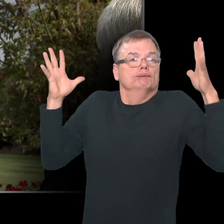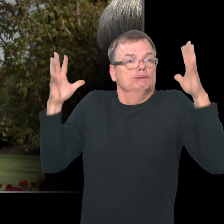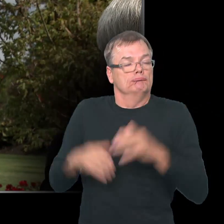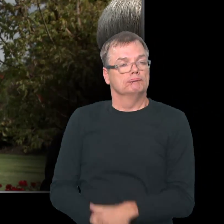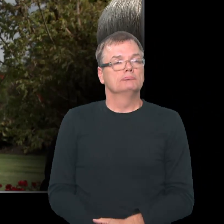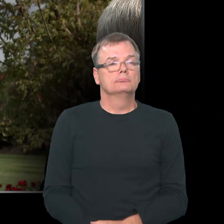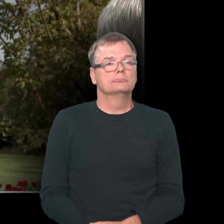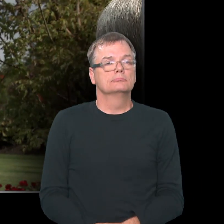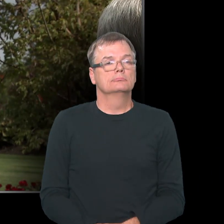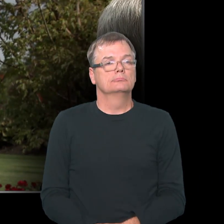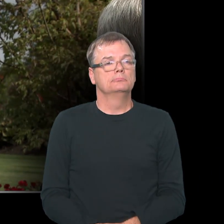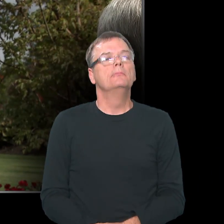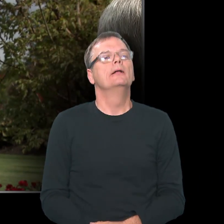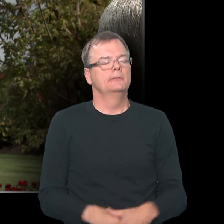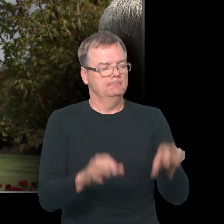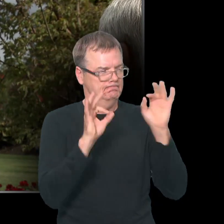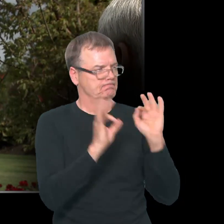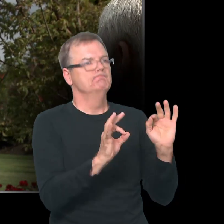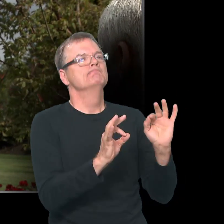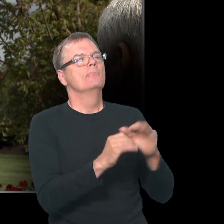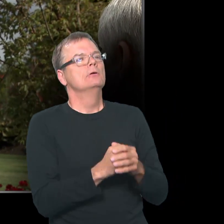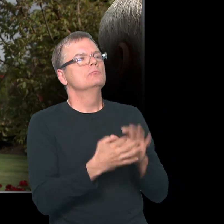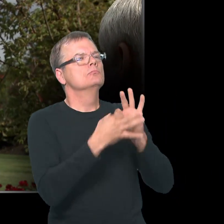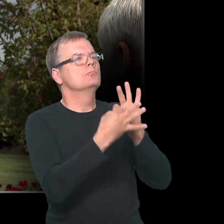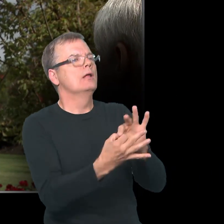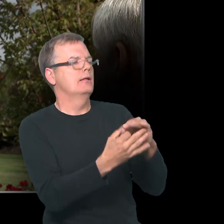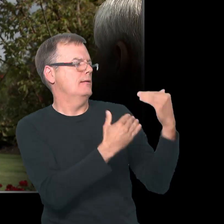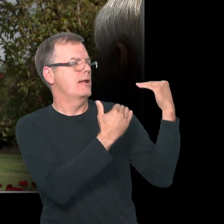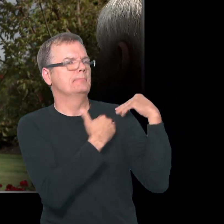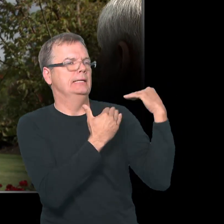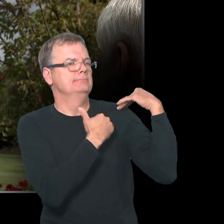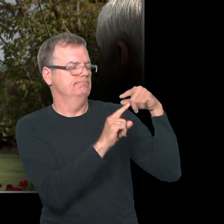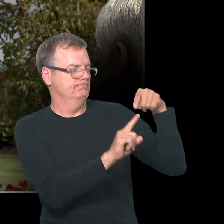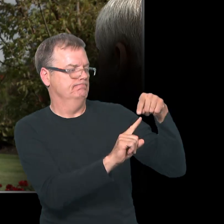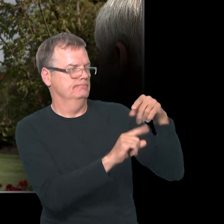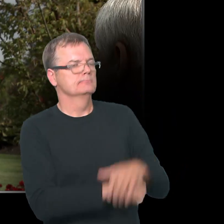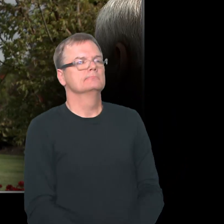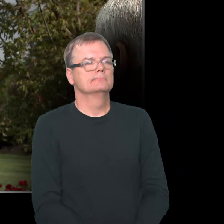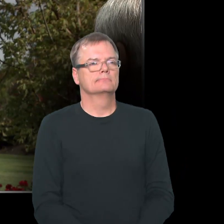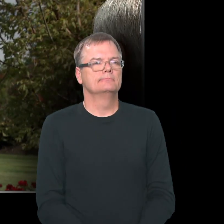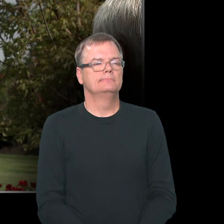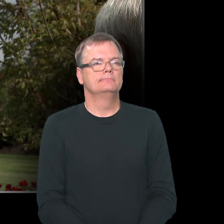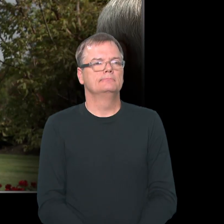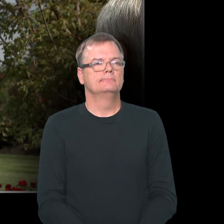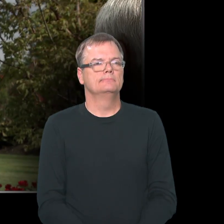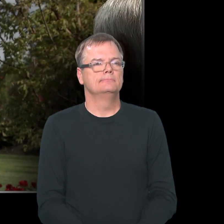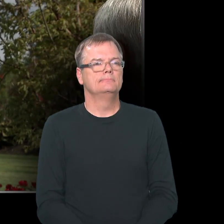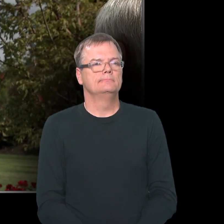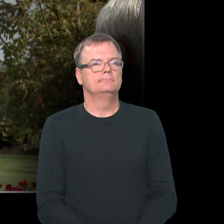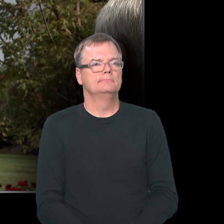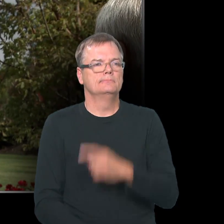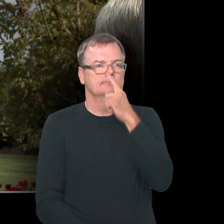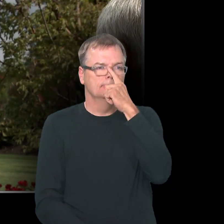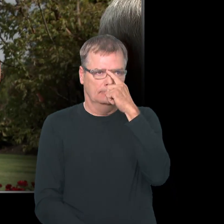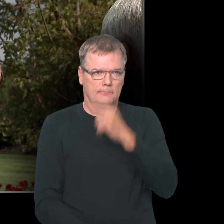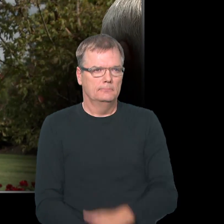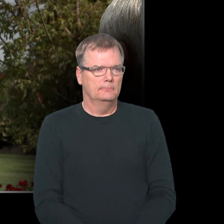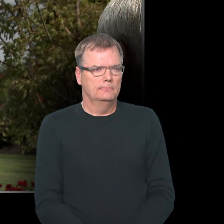Last question on this point of accountability. Because that's what got you into office, right, you'd agree with that? Yep.